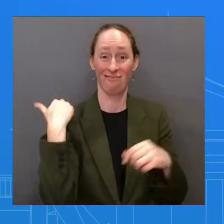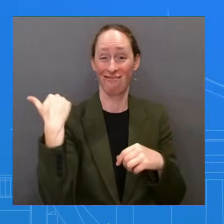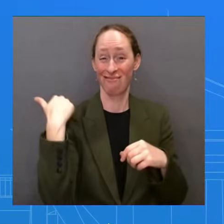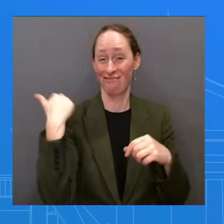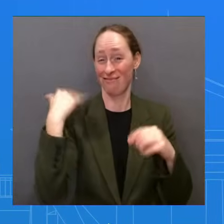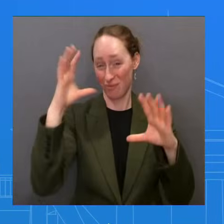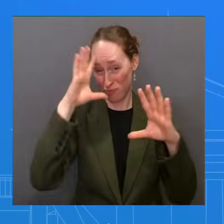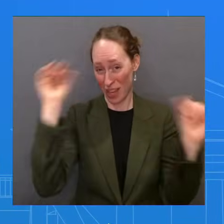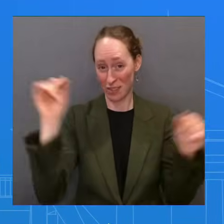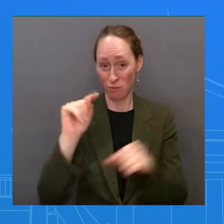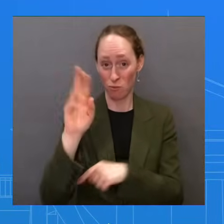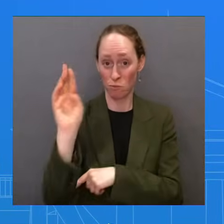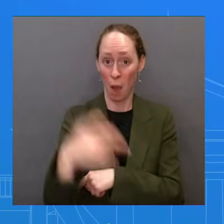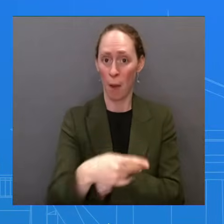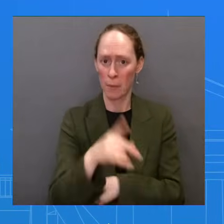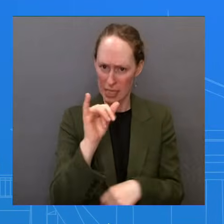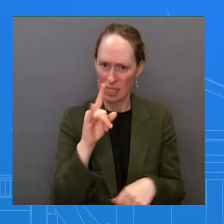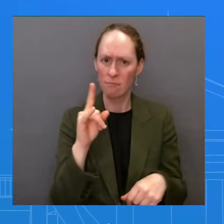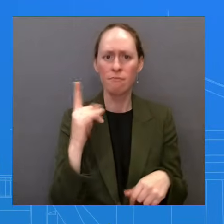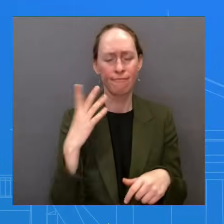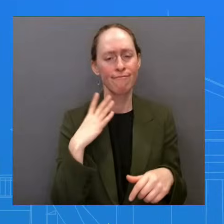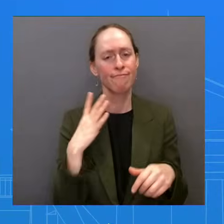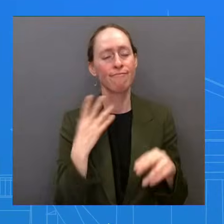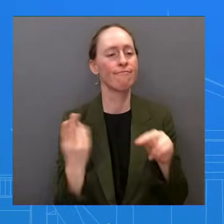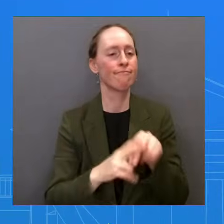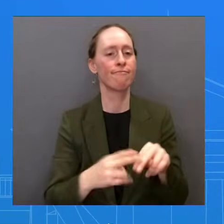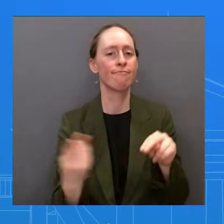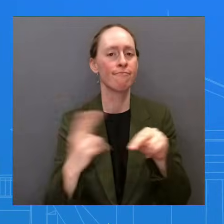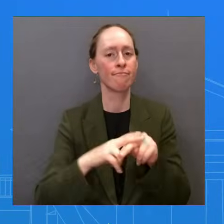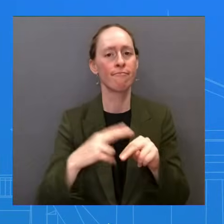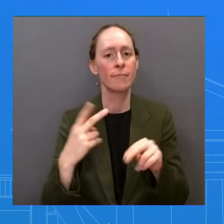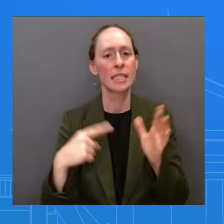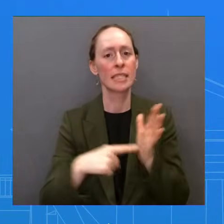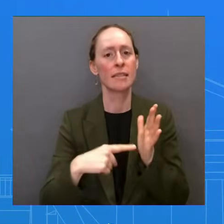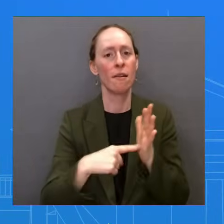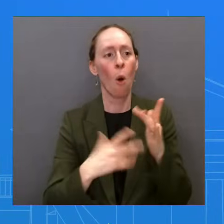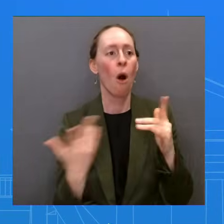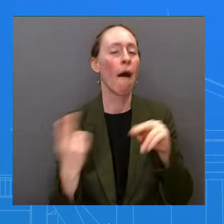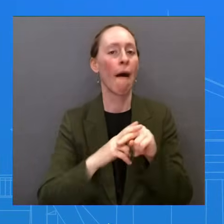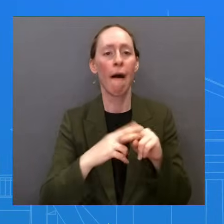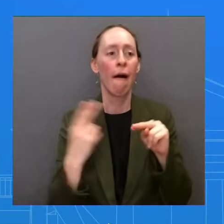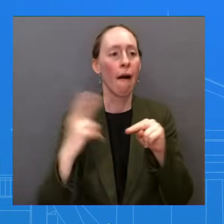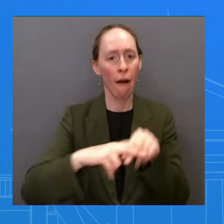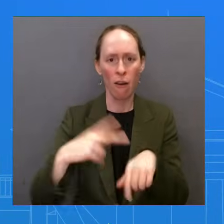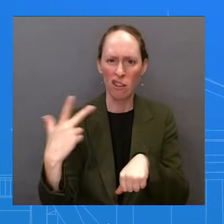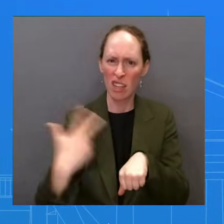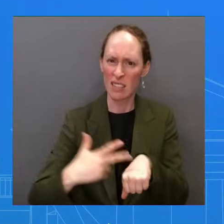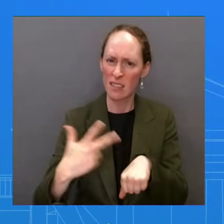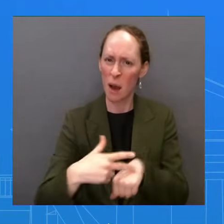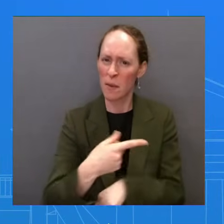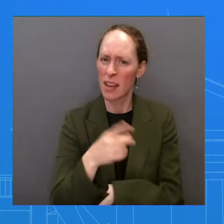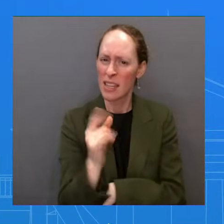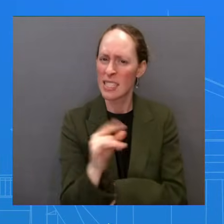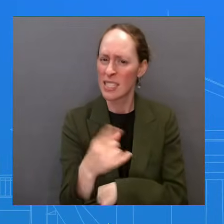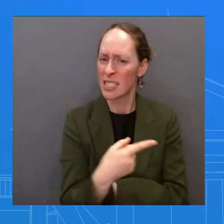Given the limited time Congress now has, it is clear that -- that the only practical path to avoid default is for Congress